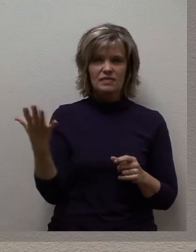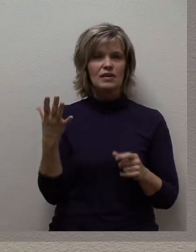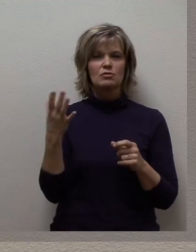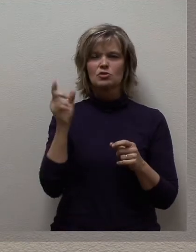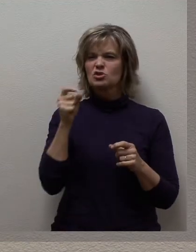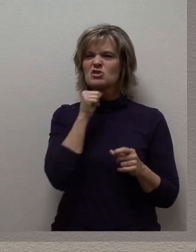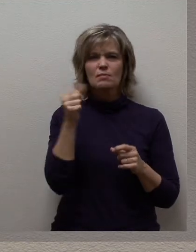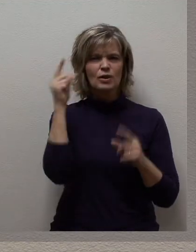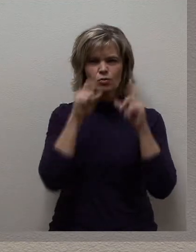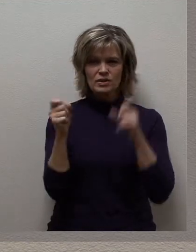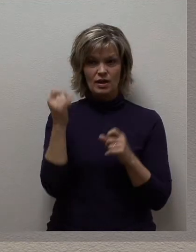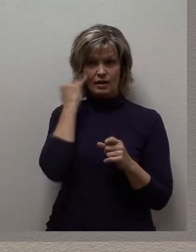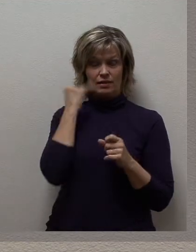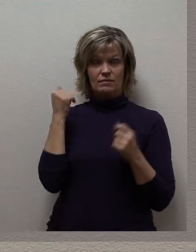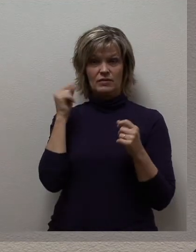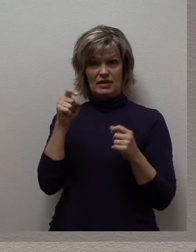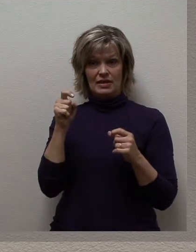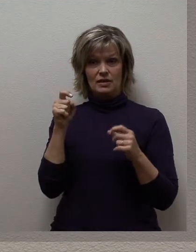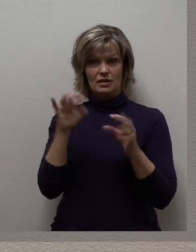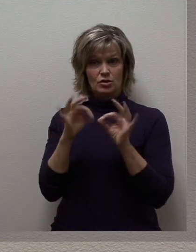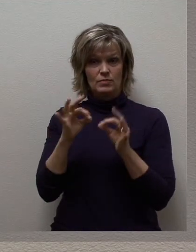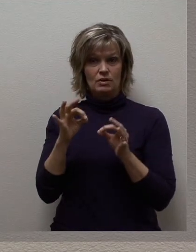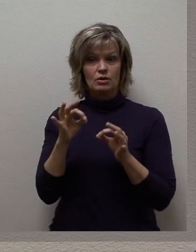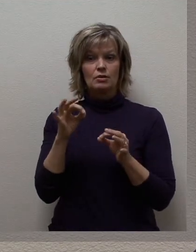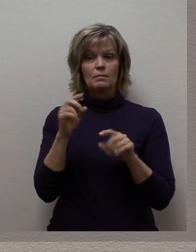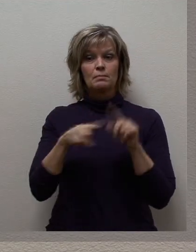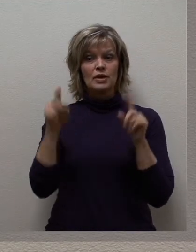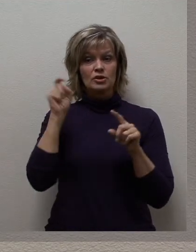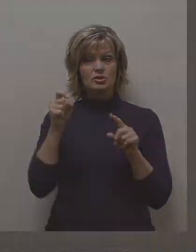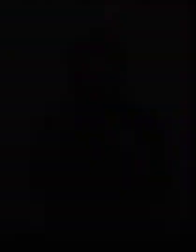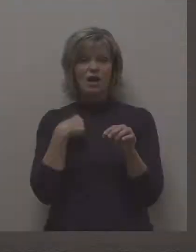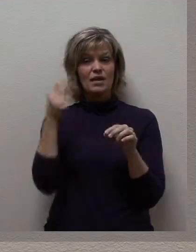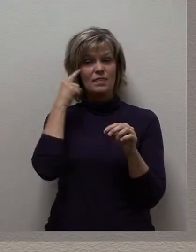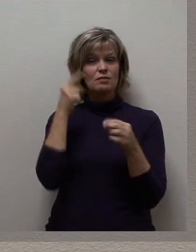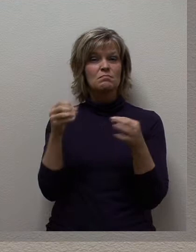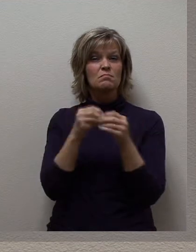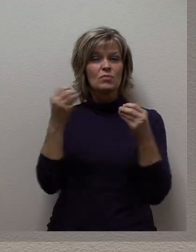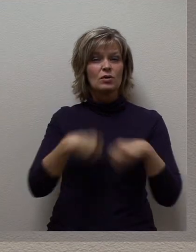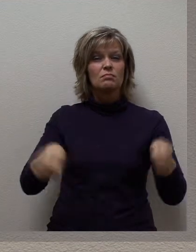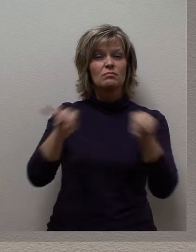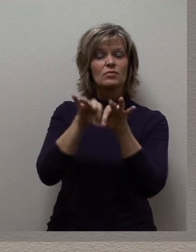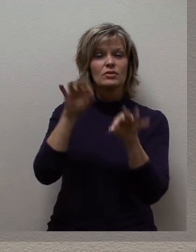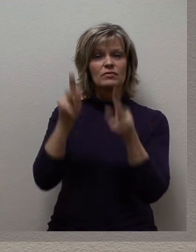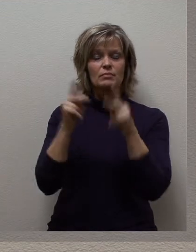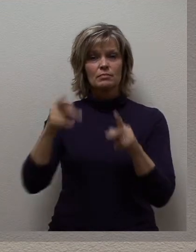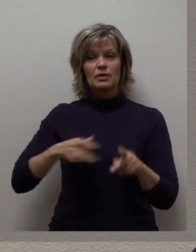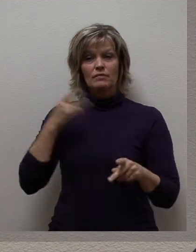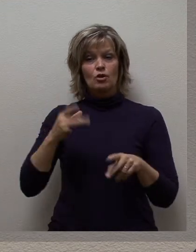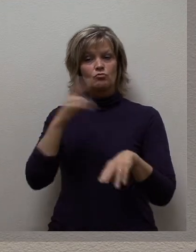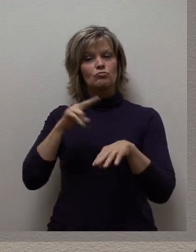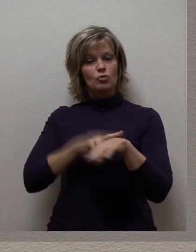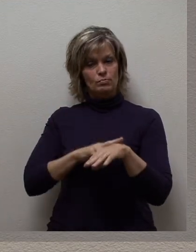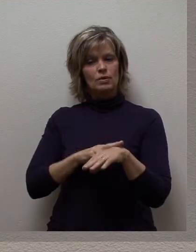we have an interpreter or not. It should be, they will be there. So it's more important for them to feel as normal as possible.